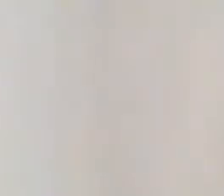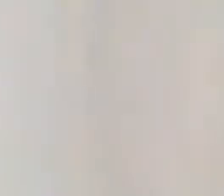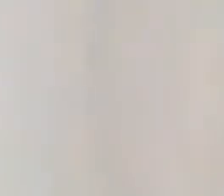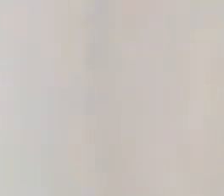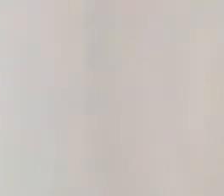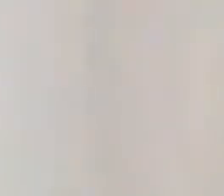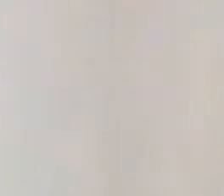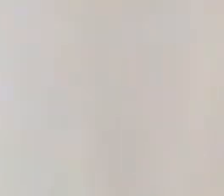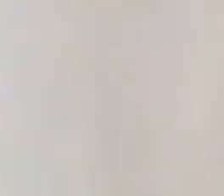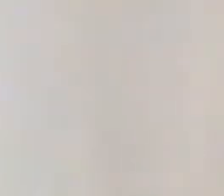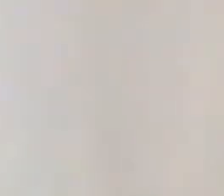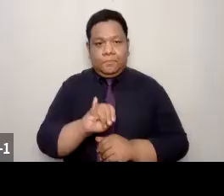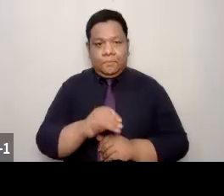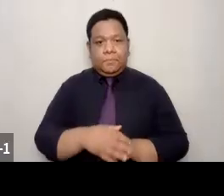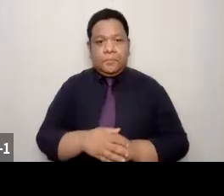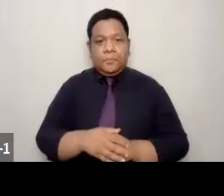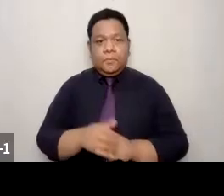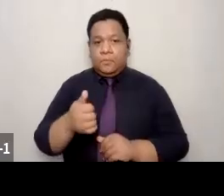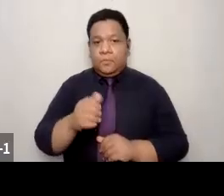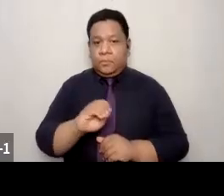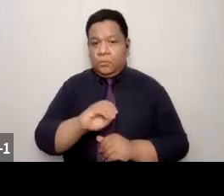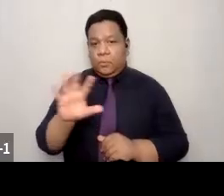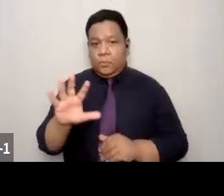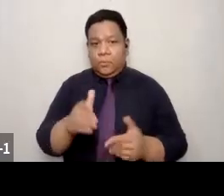Good morning to everyone.